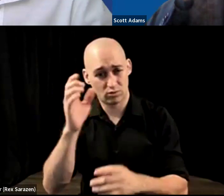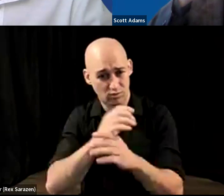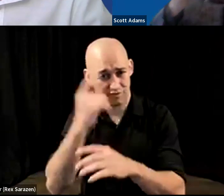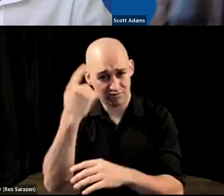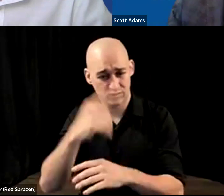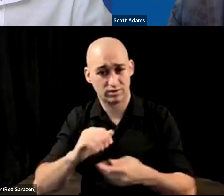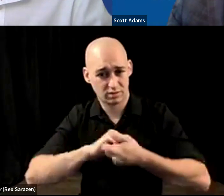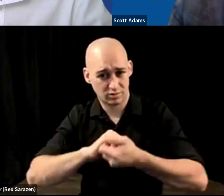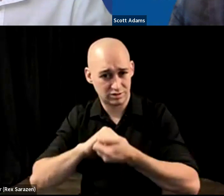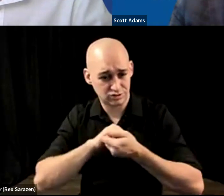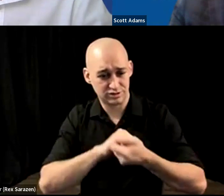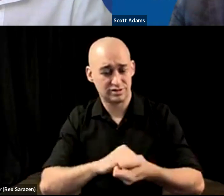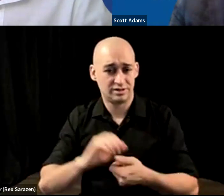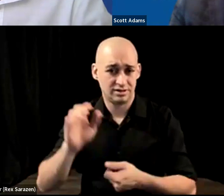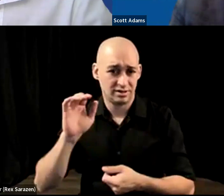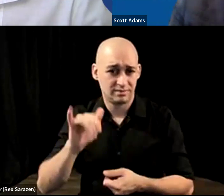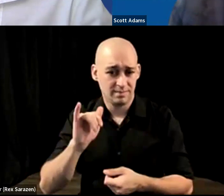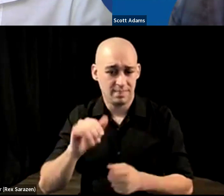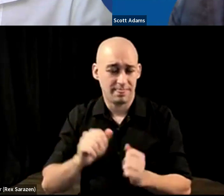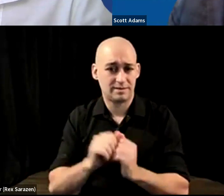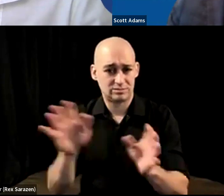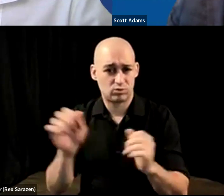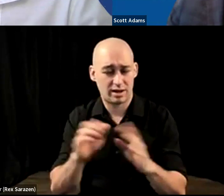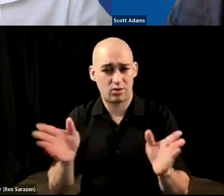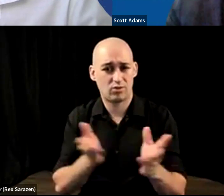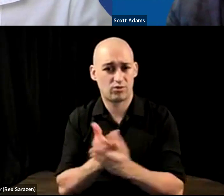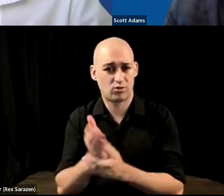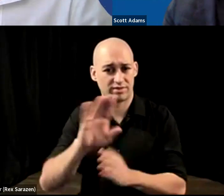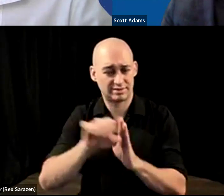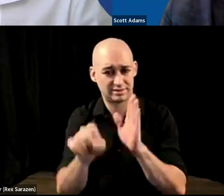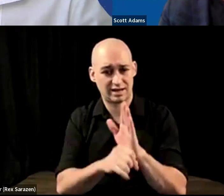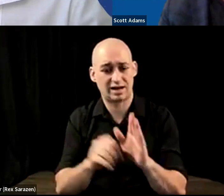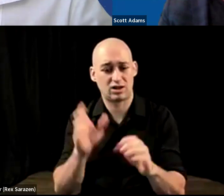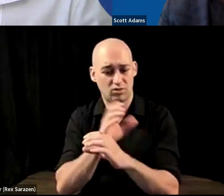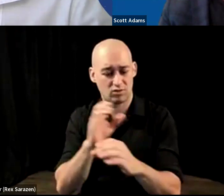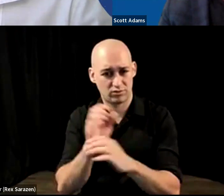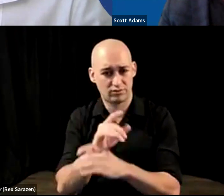that perhaps is spread out throughout the state definitely feel free to reach out to them because